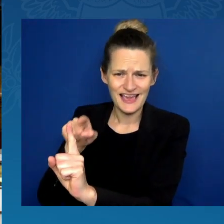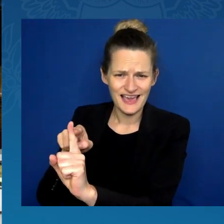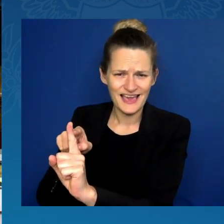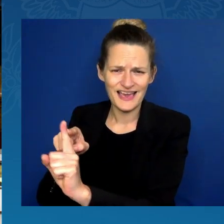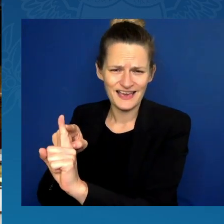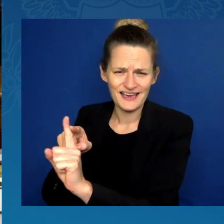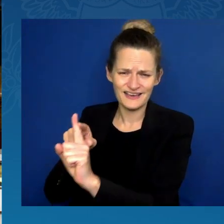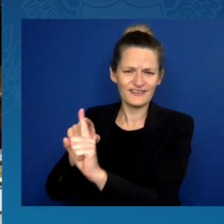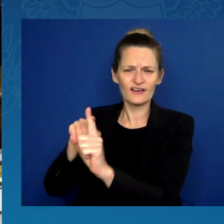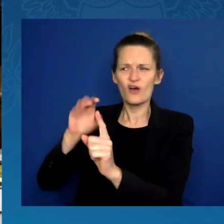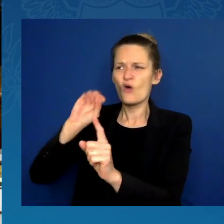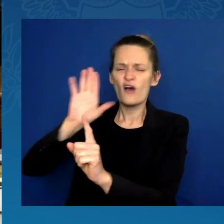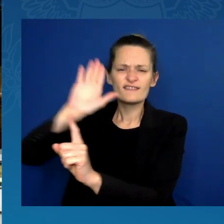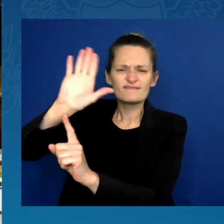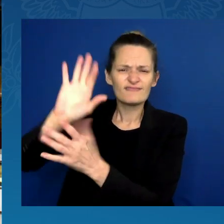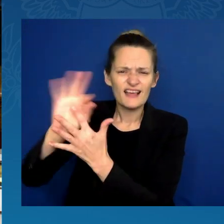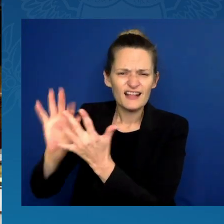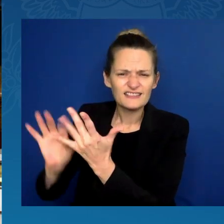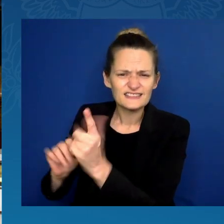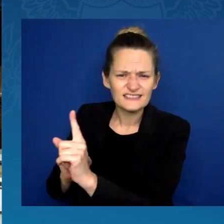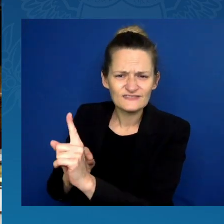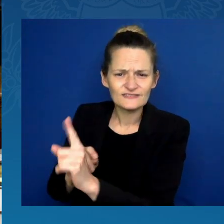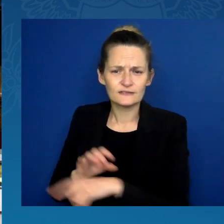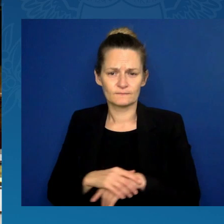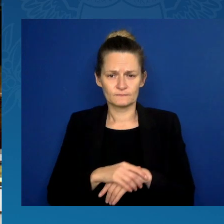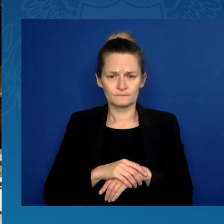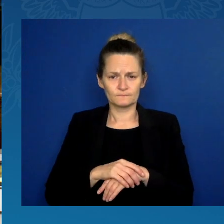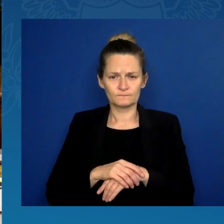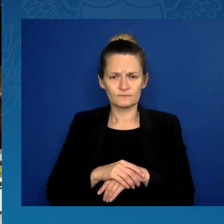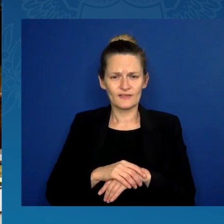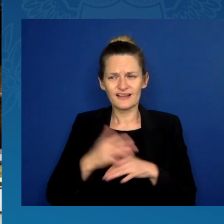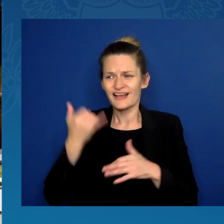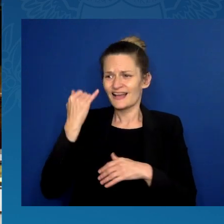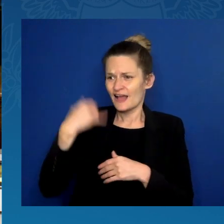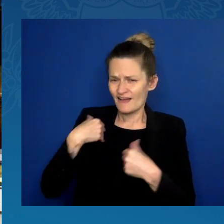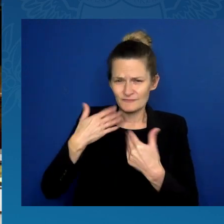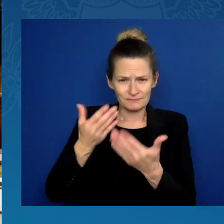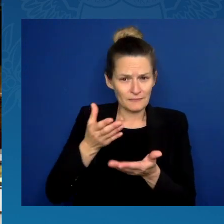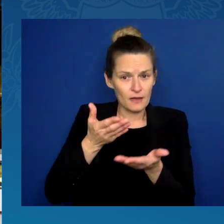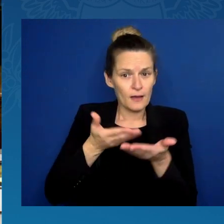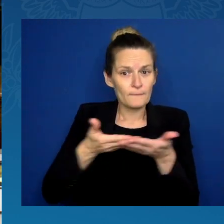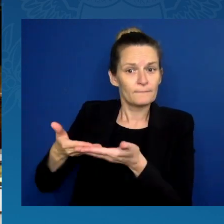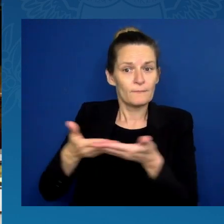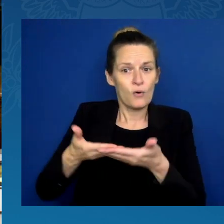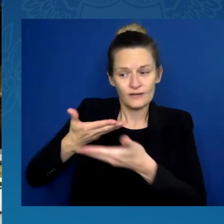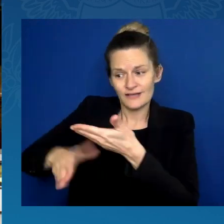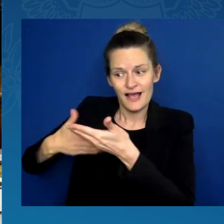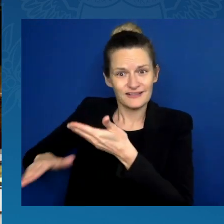Utah is one of the 13 states with trigger laws. And, you know, this will further compromise our health.